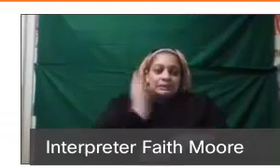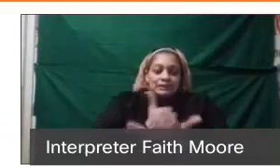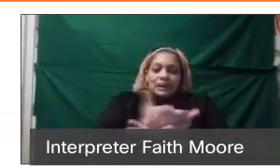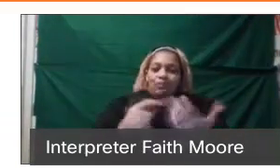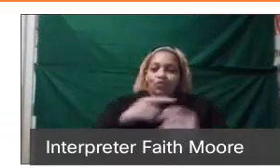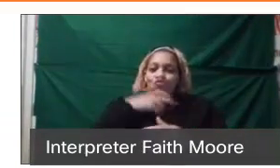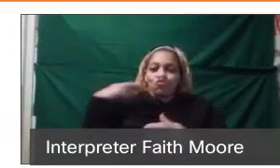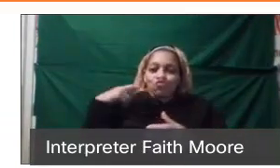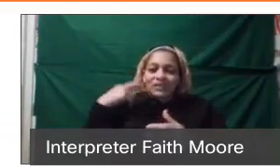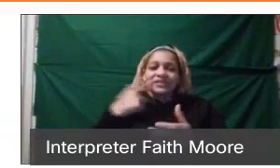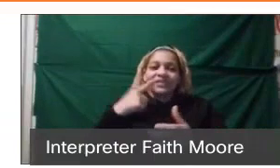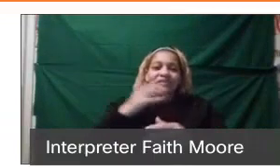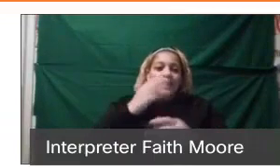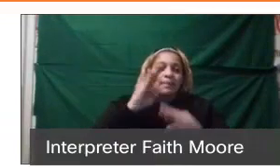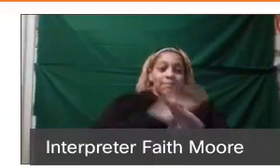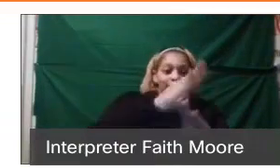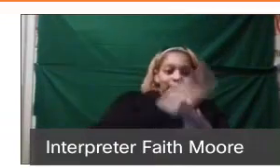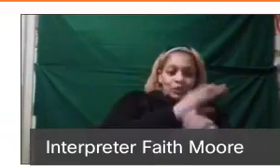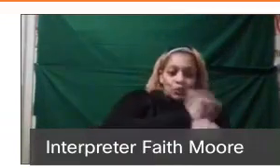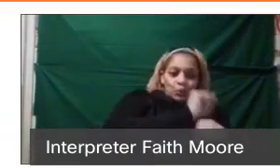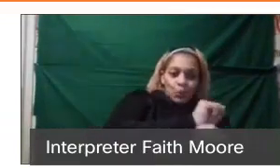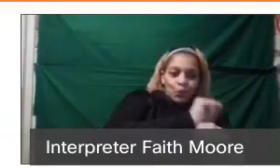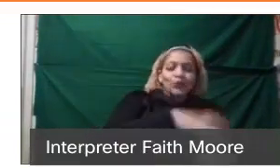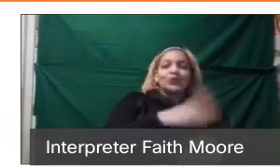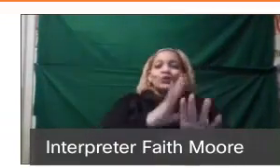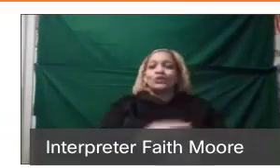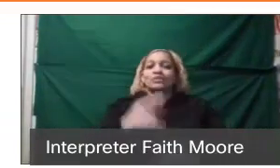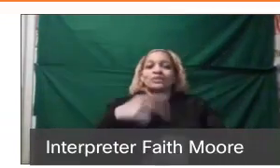Business patrons, so, people that are say coming and going from these businesses.